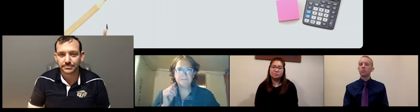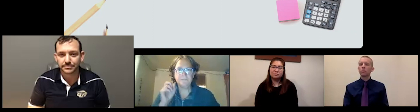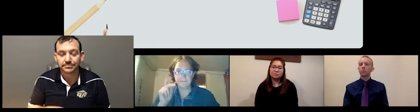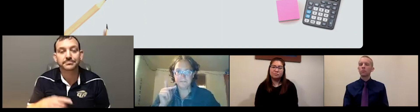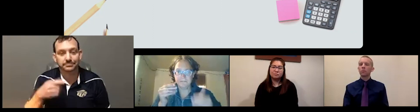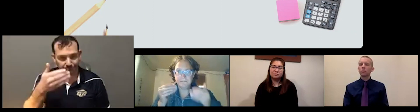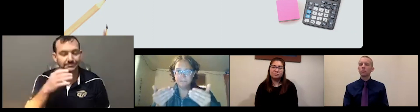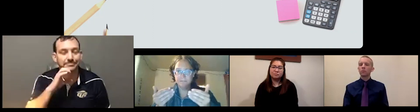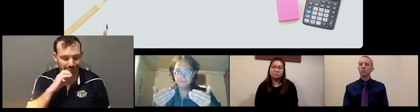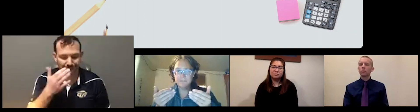Go ahead, Cindy.